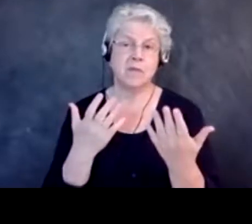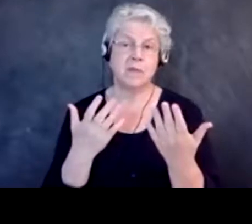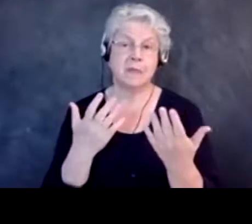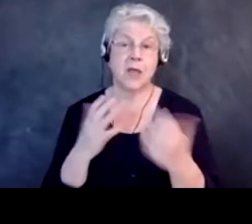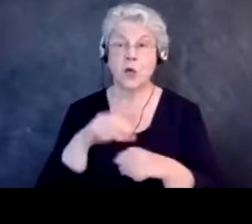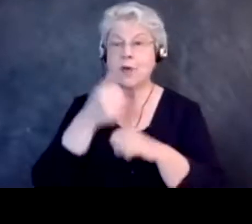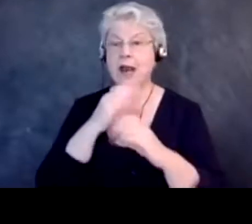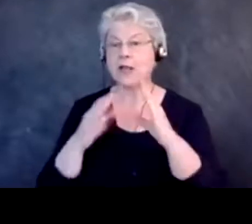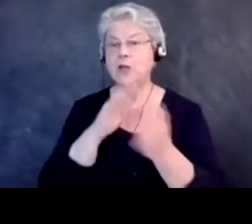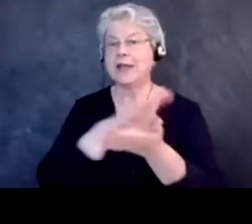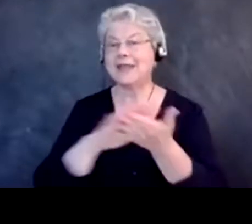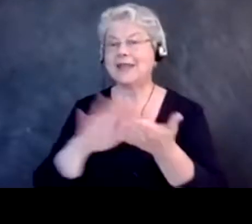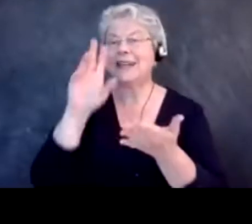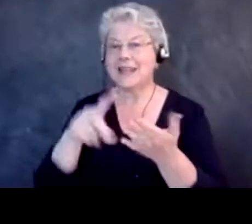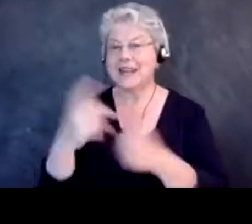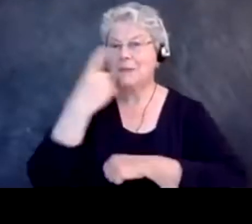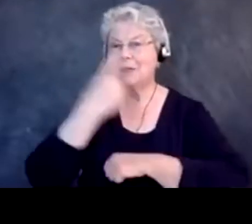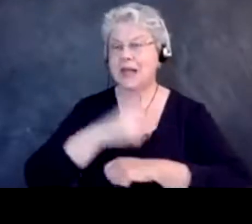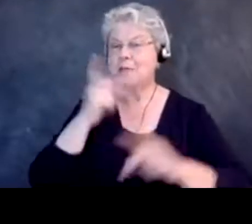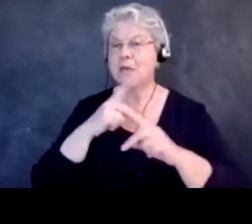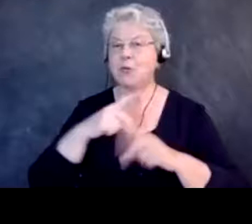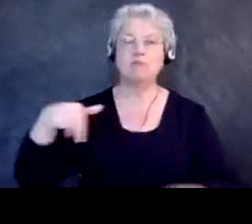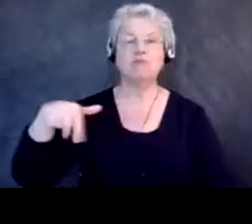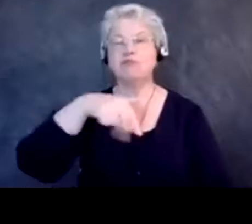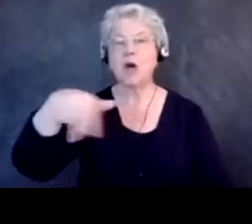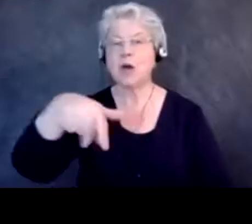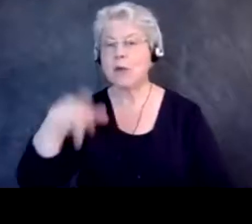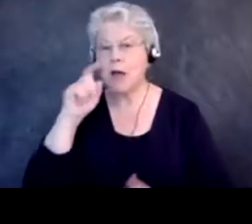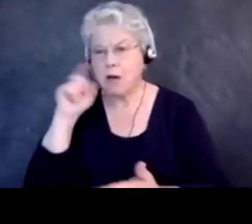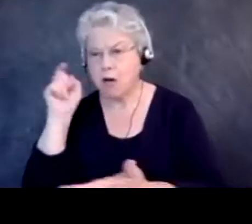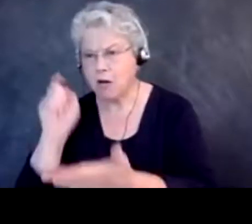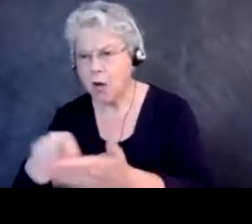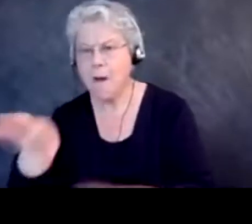cleanup day where people walk around and pick up trash. So, you can see that there with CCP.